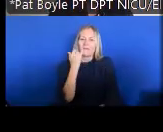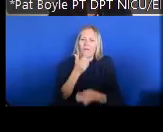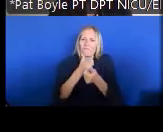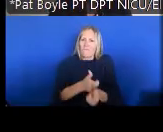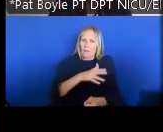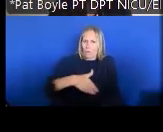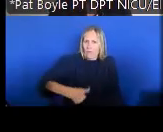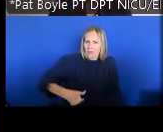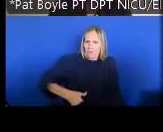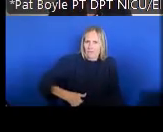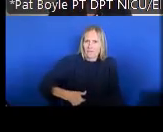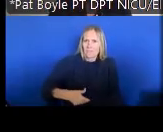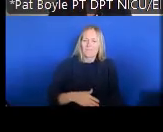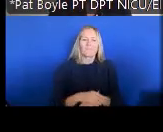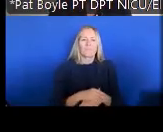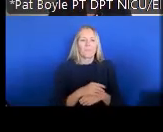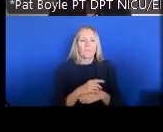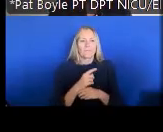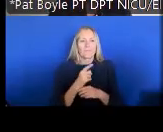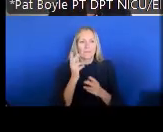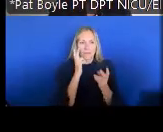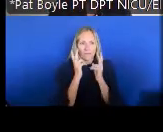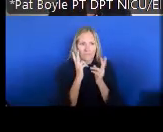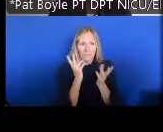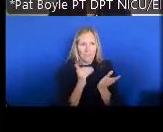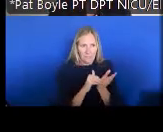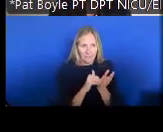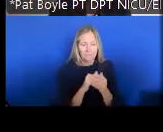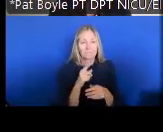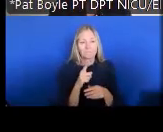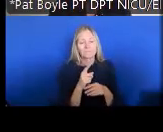vision again and term-it's immature. It changes rapidly